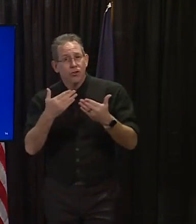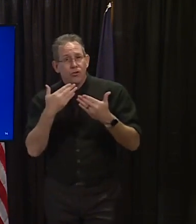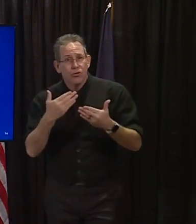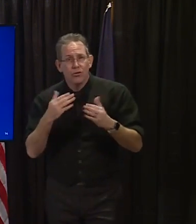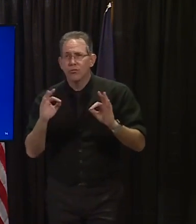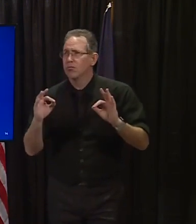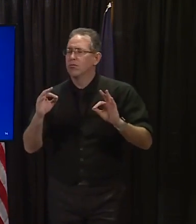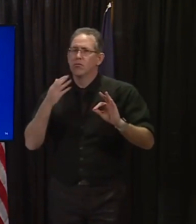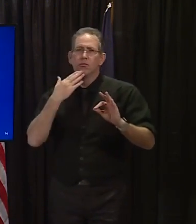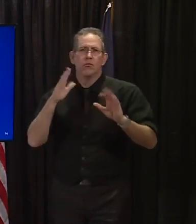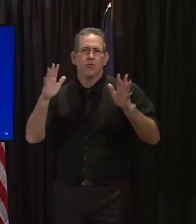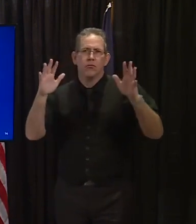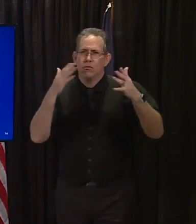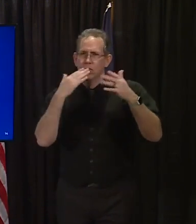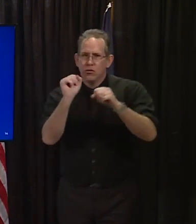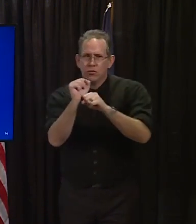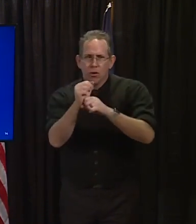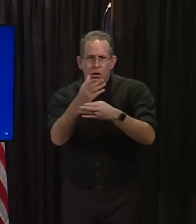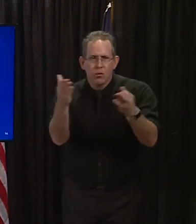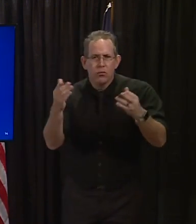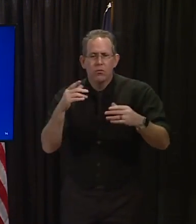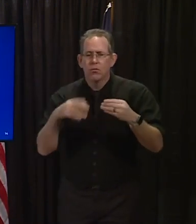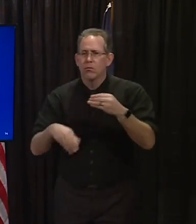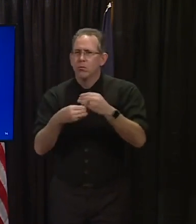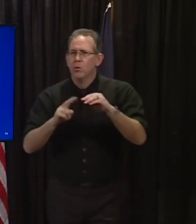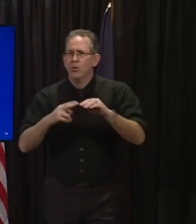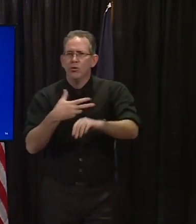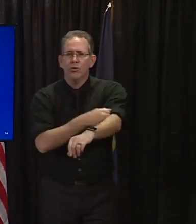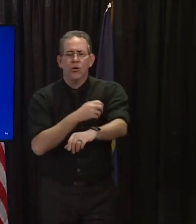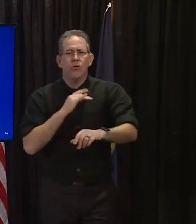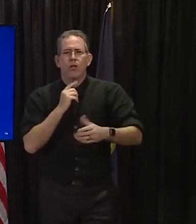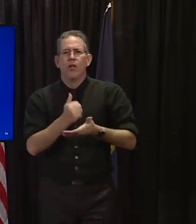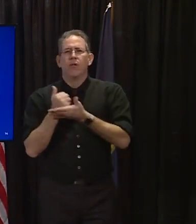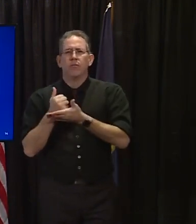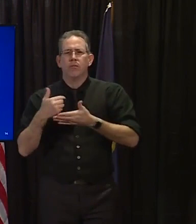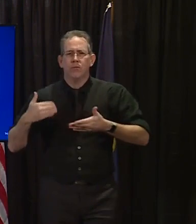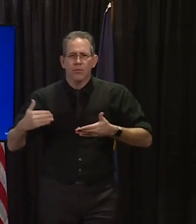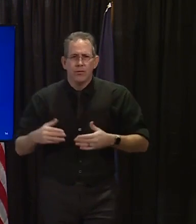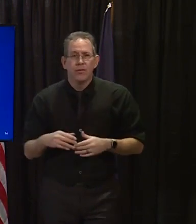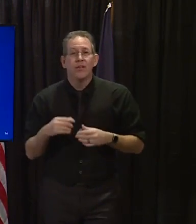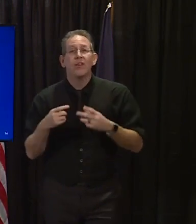has been. We've added another 11,500 vermonters to our booster ranks in the